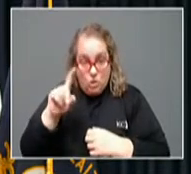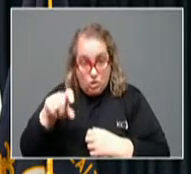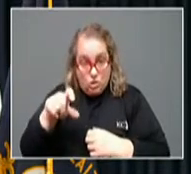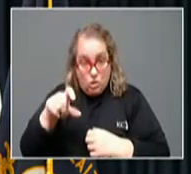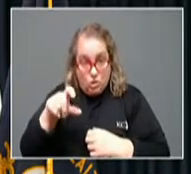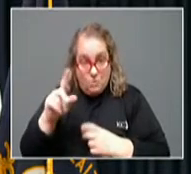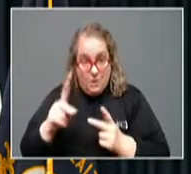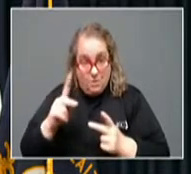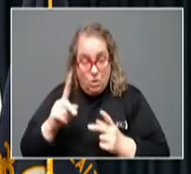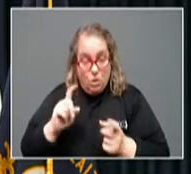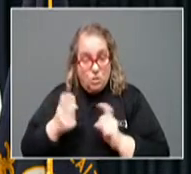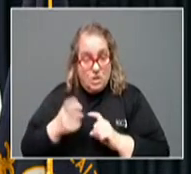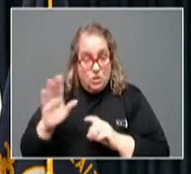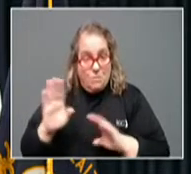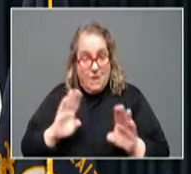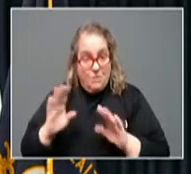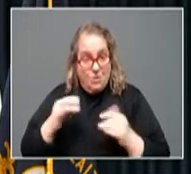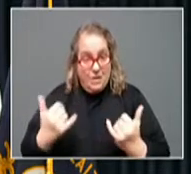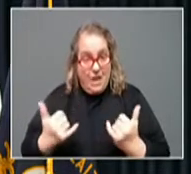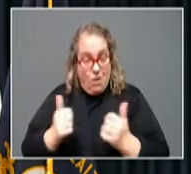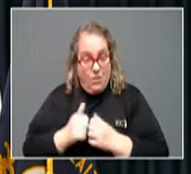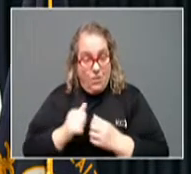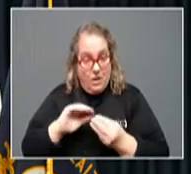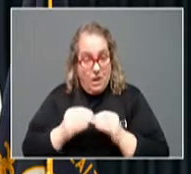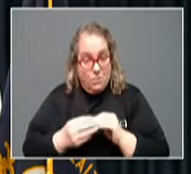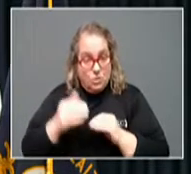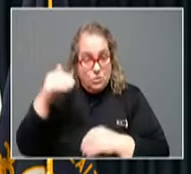numbers dropping? Can they feel safer going in public or should they still